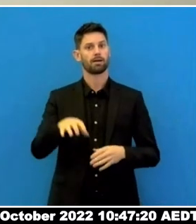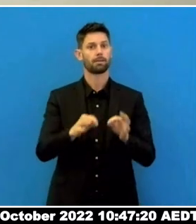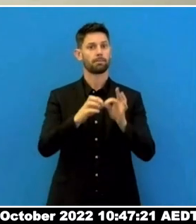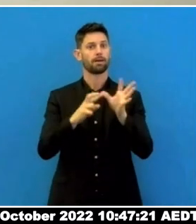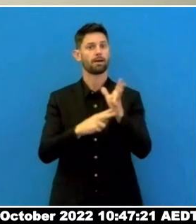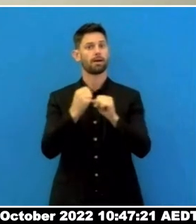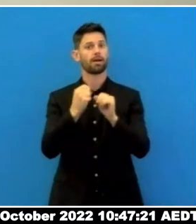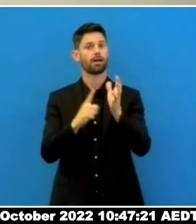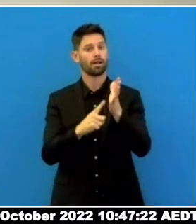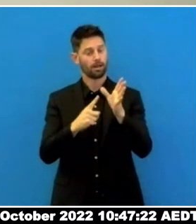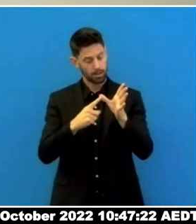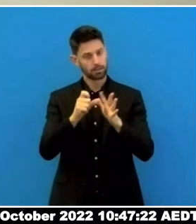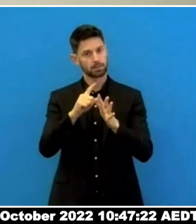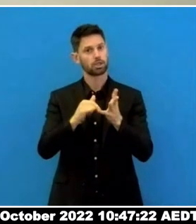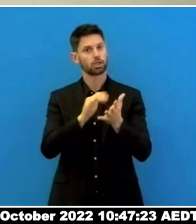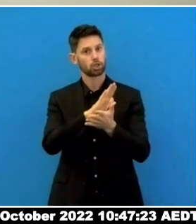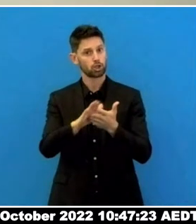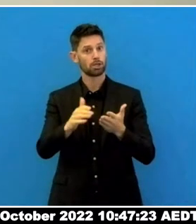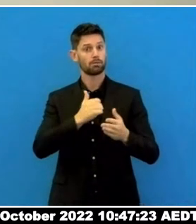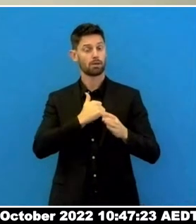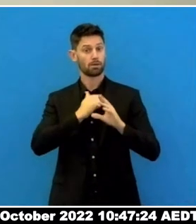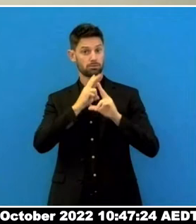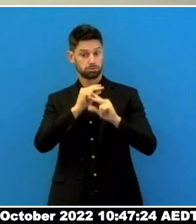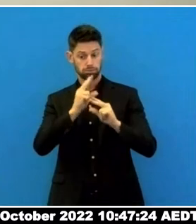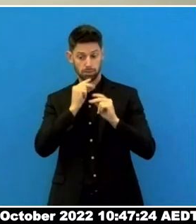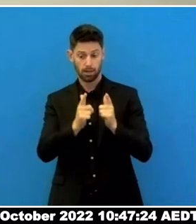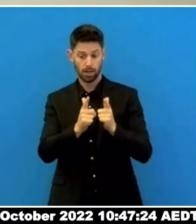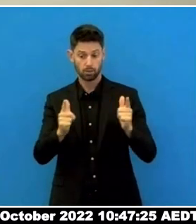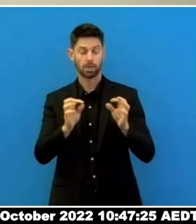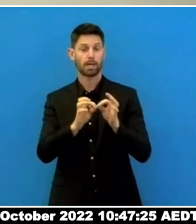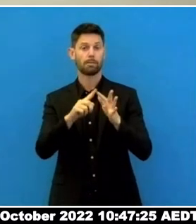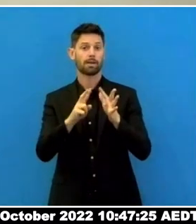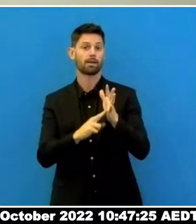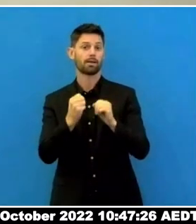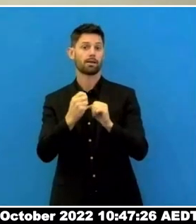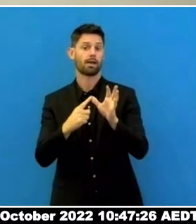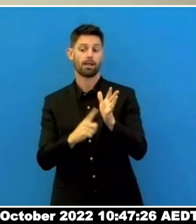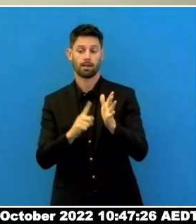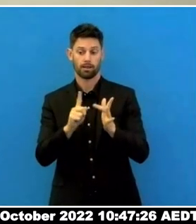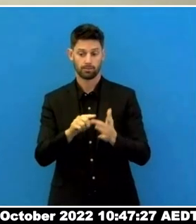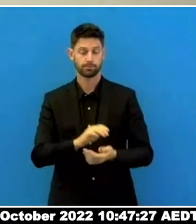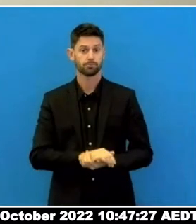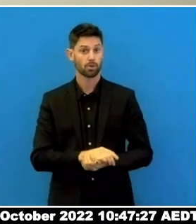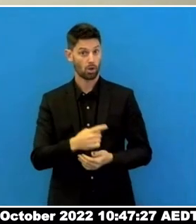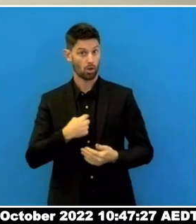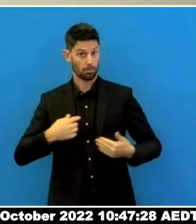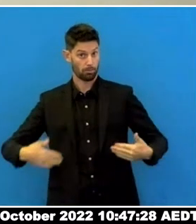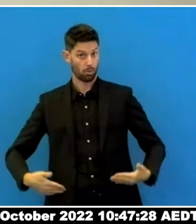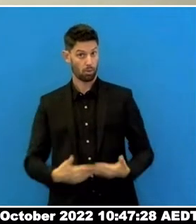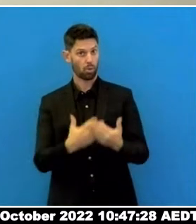Yes. "I was born with a severe spinal condition,